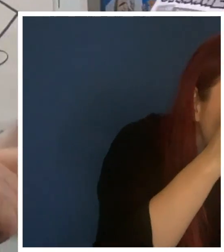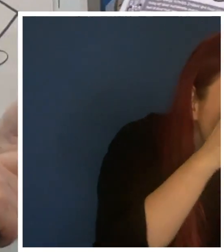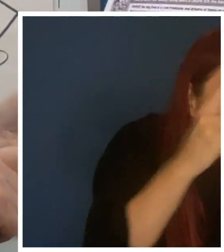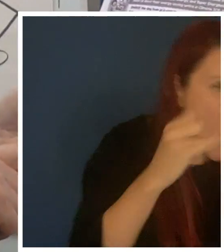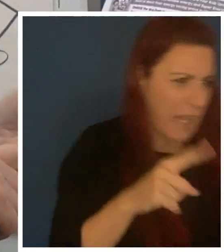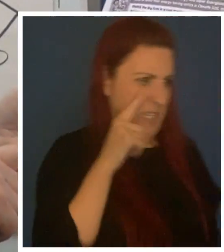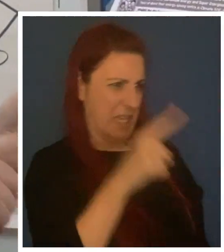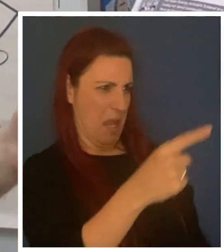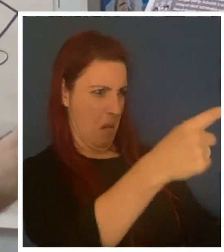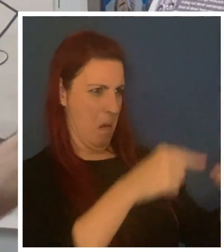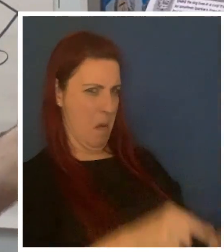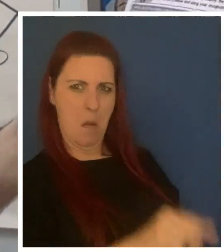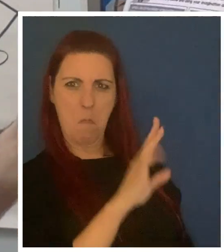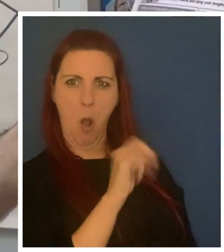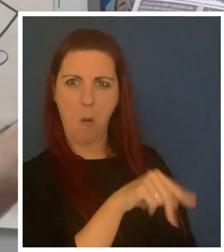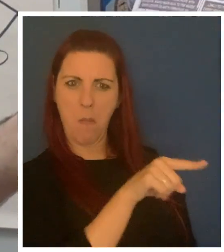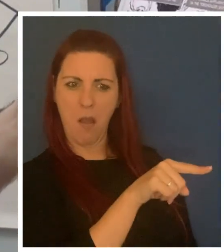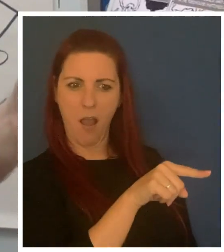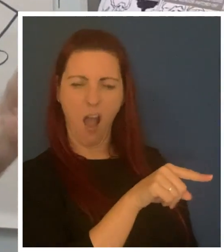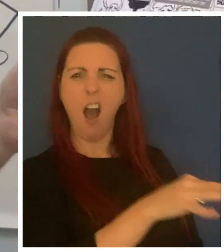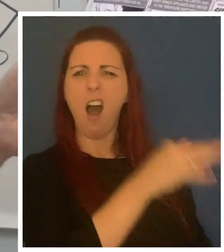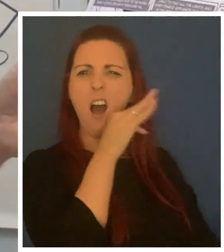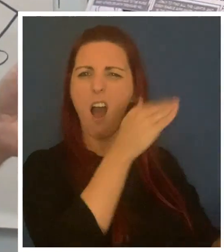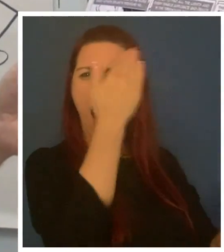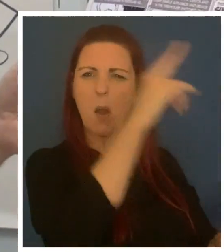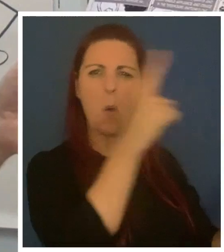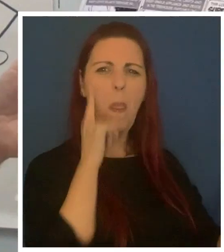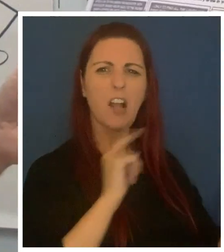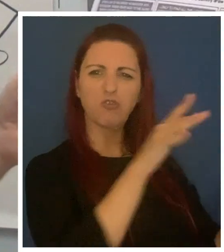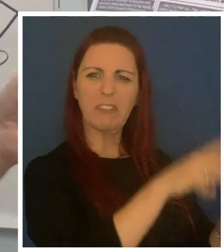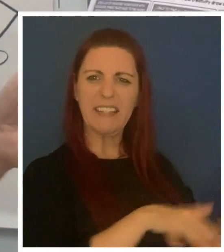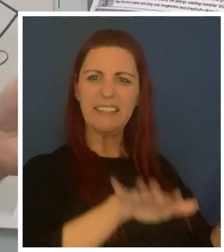And Sparkie says, 'Aha, I recognise that green tail sticking out of the fridge!'